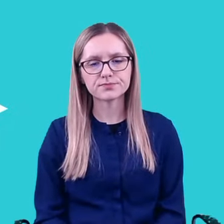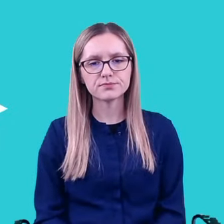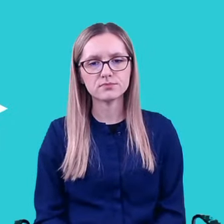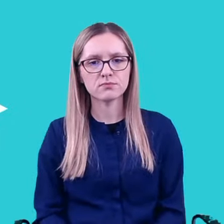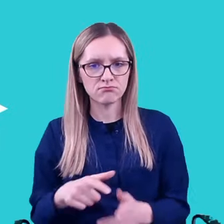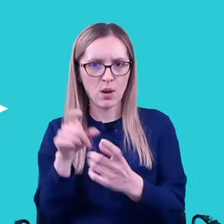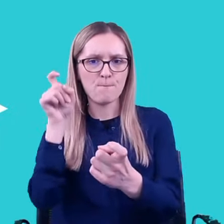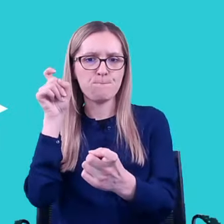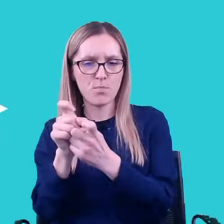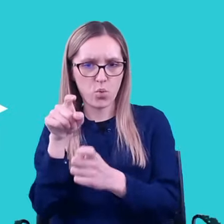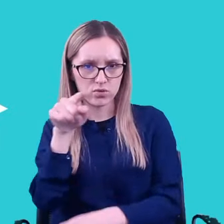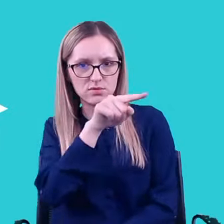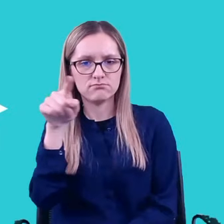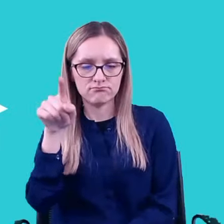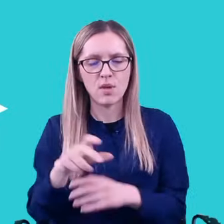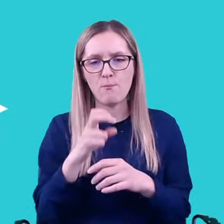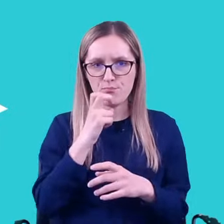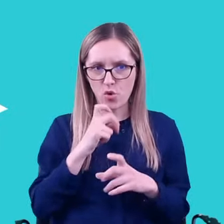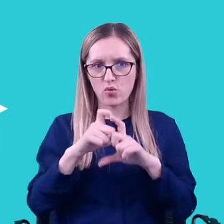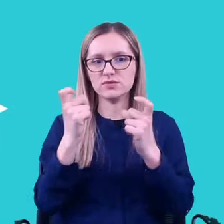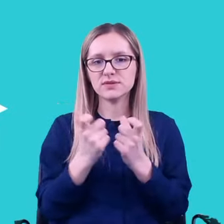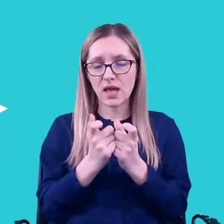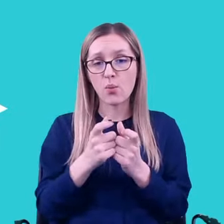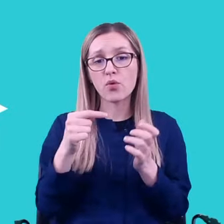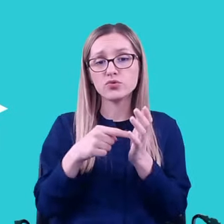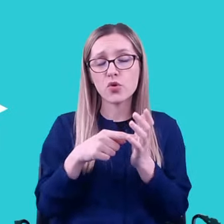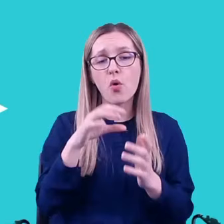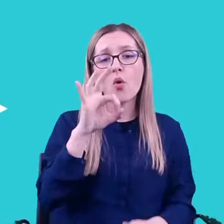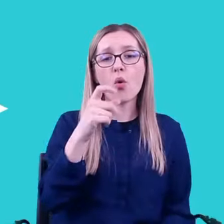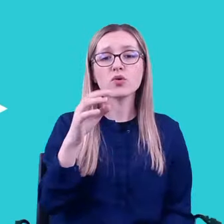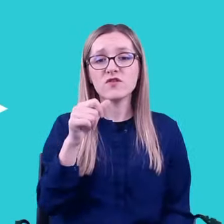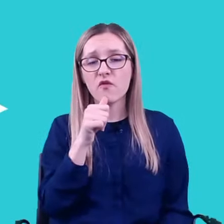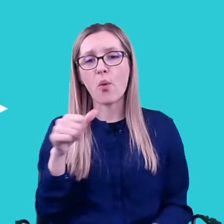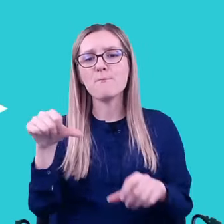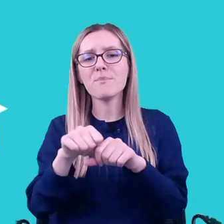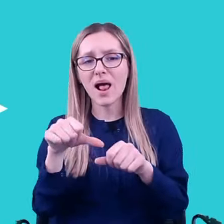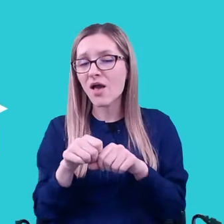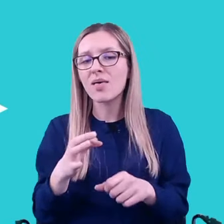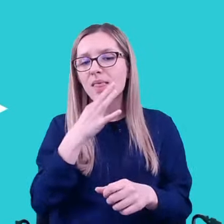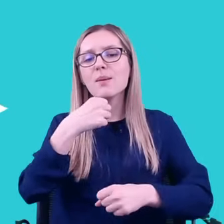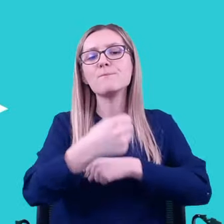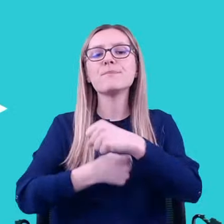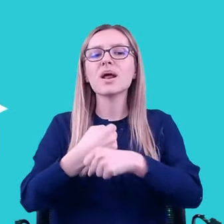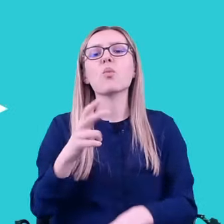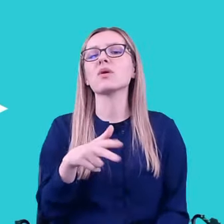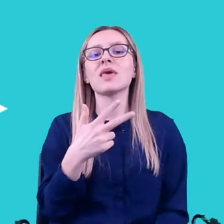We have its voltage and power. A fuel cell works best when it operates on a constant load,